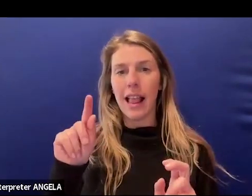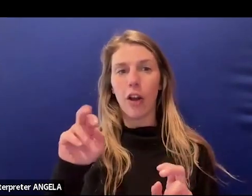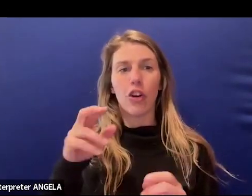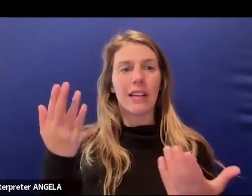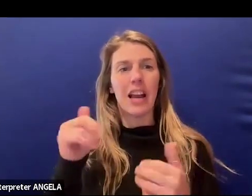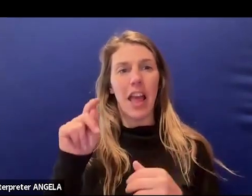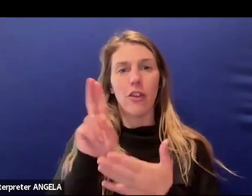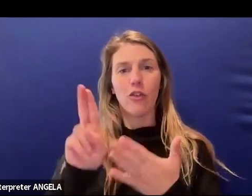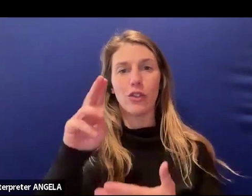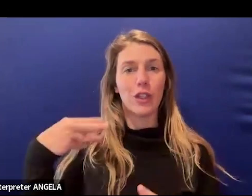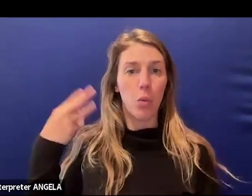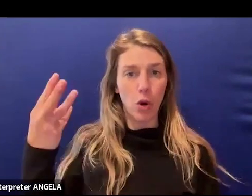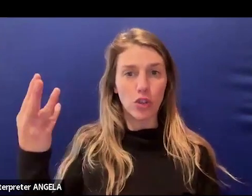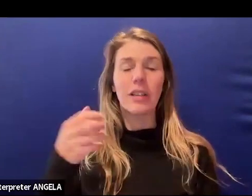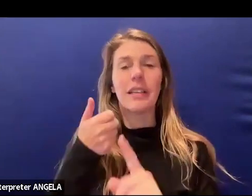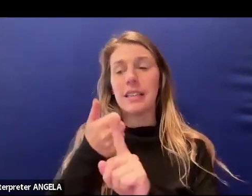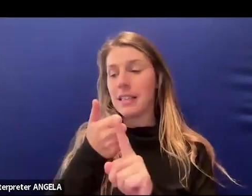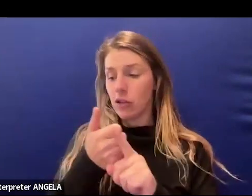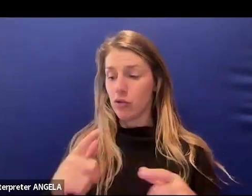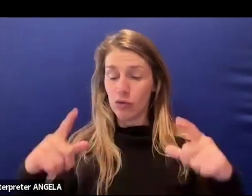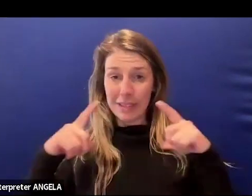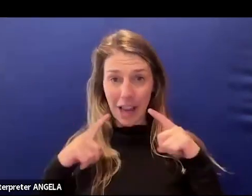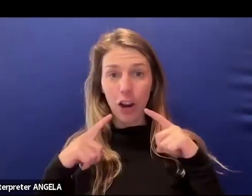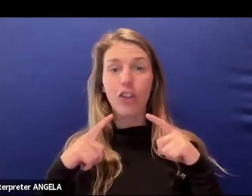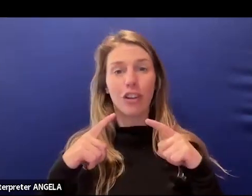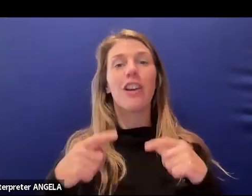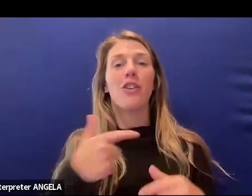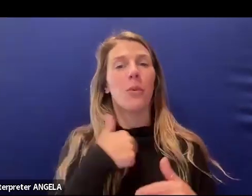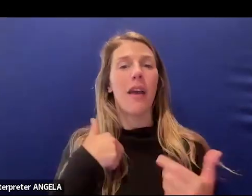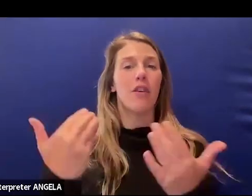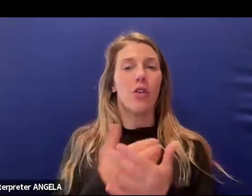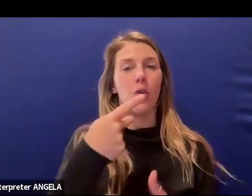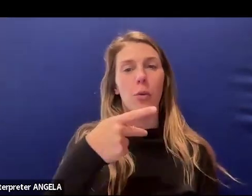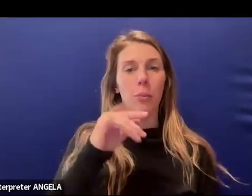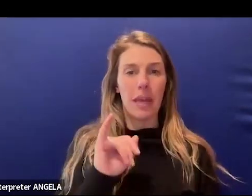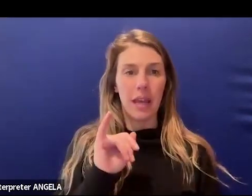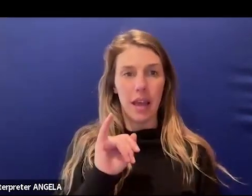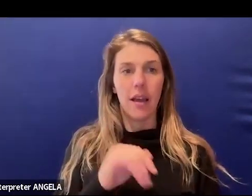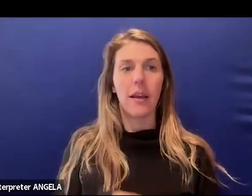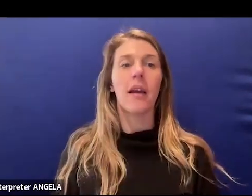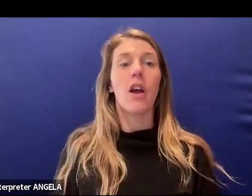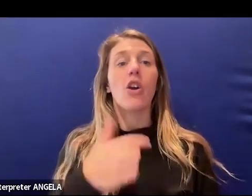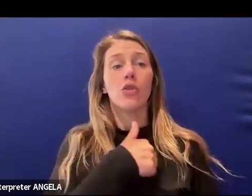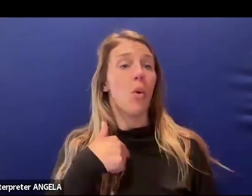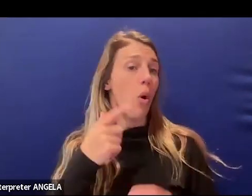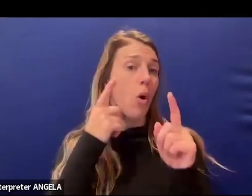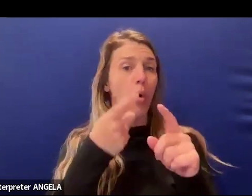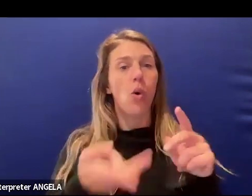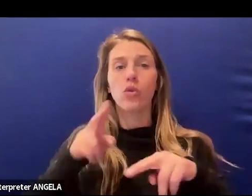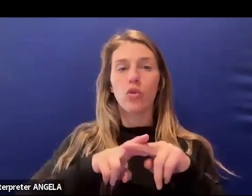who is here at the University of Washington with me, has retired. We have a new PI Maya Cakmak. Our goal is increasing